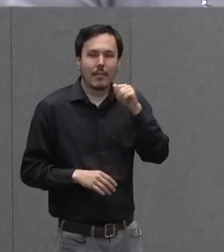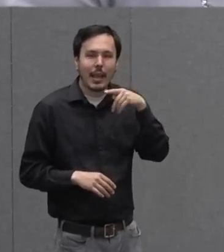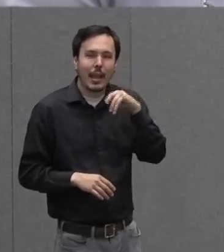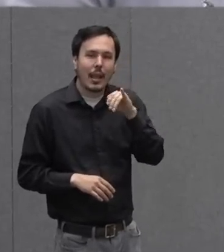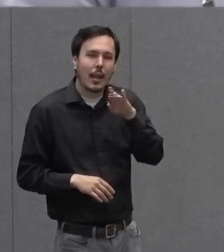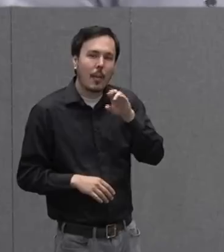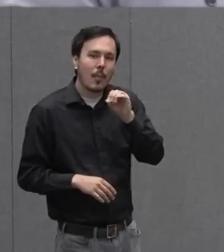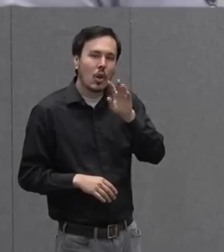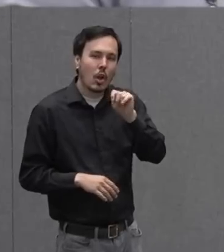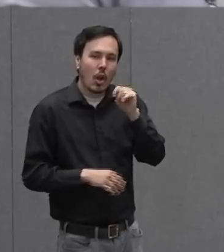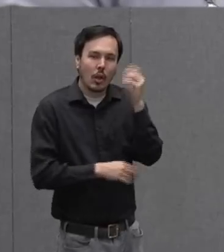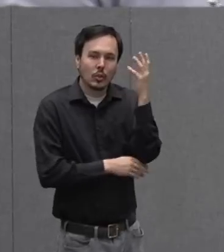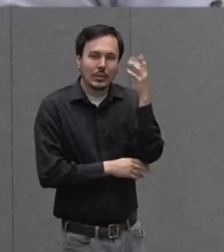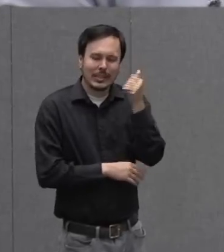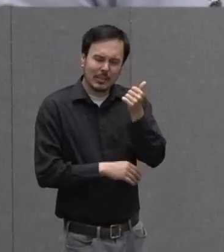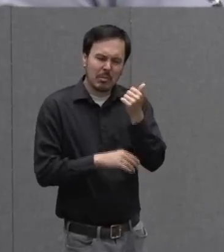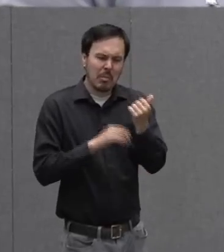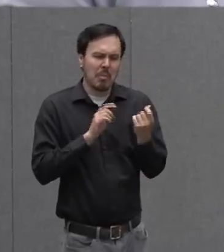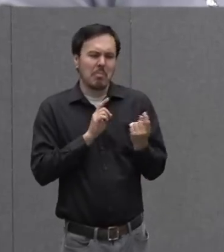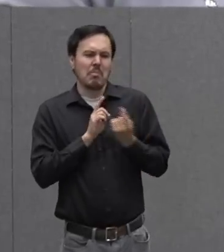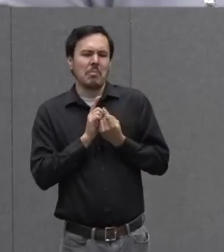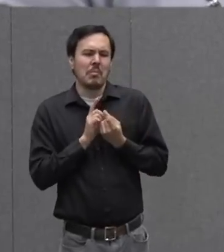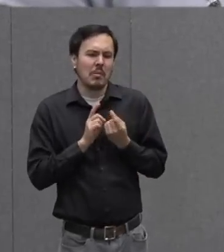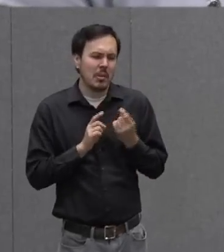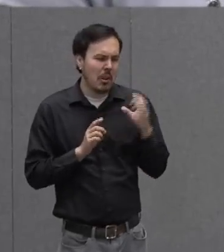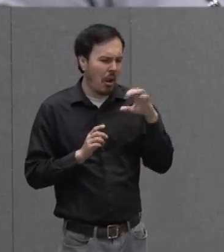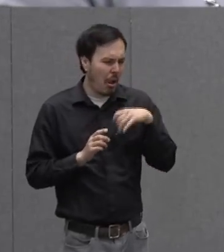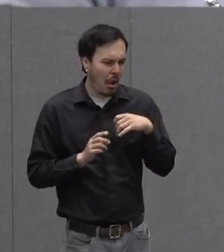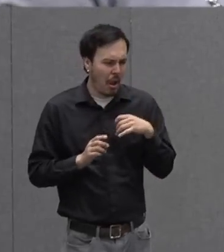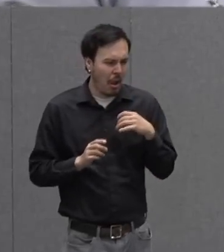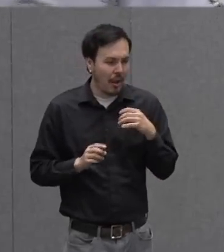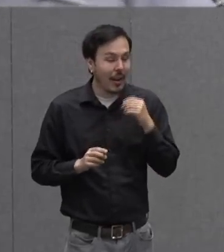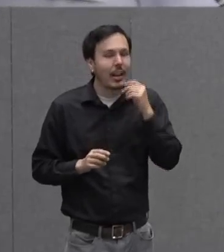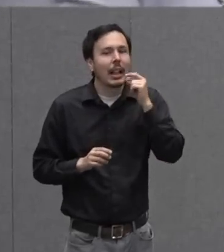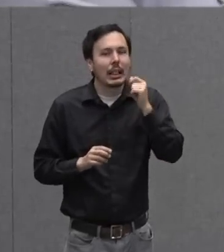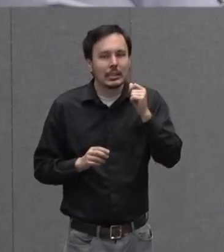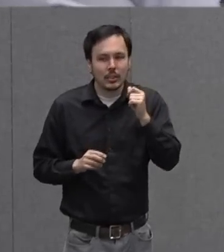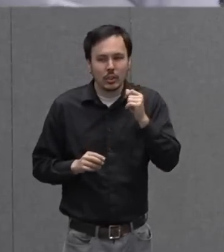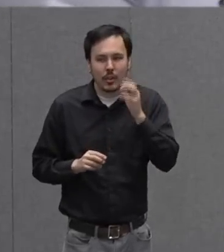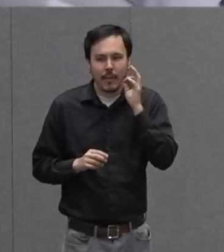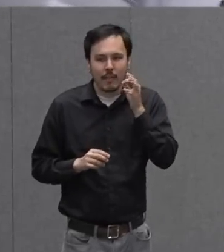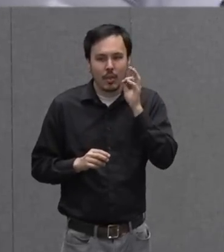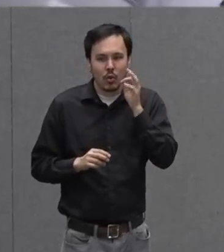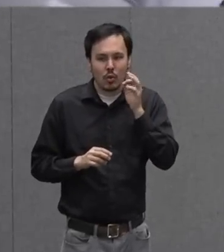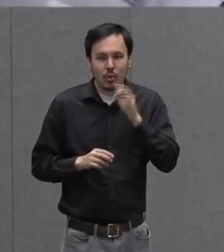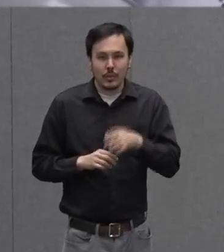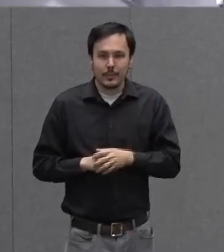by an odd and delicious fruit. There's Apricot.